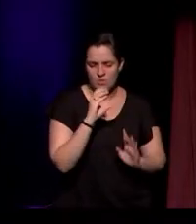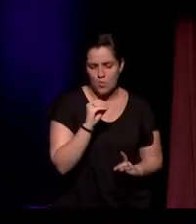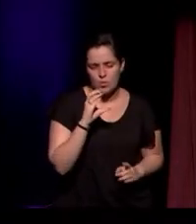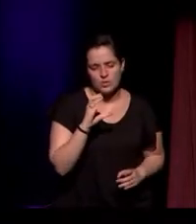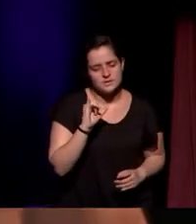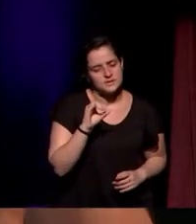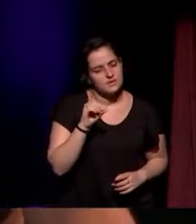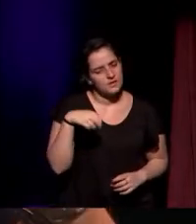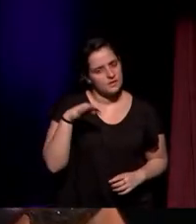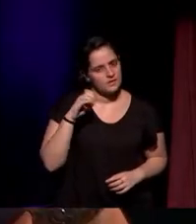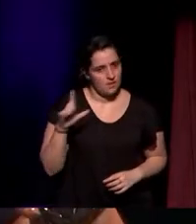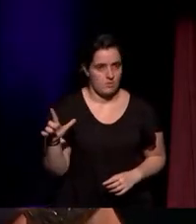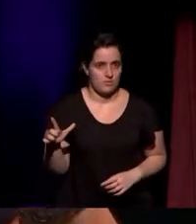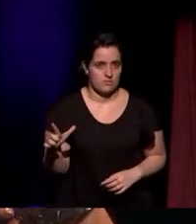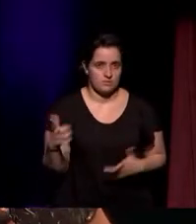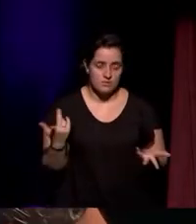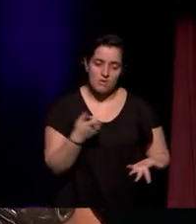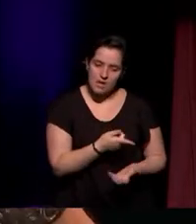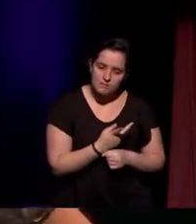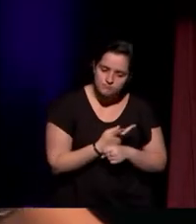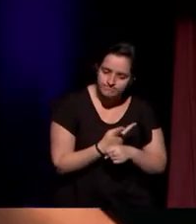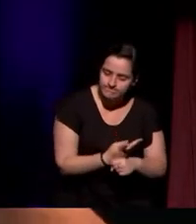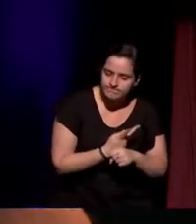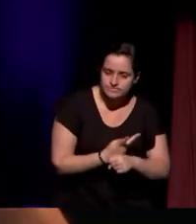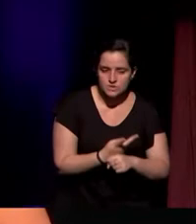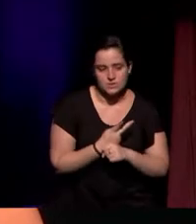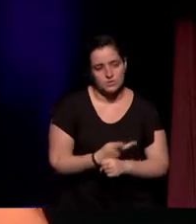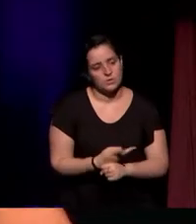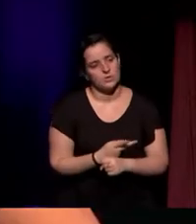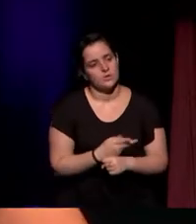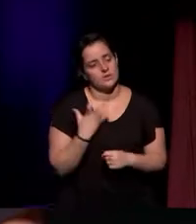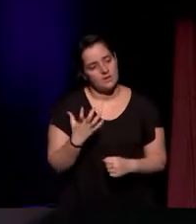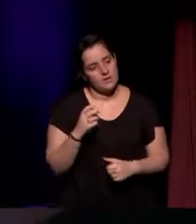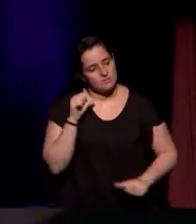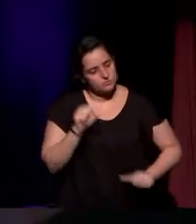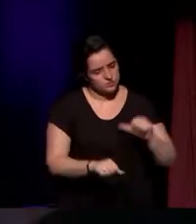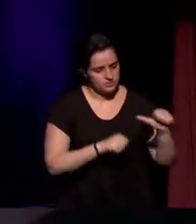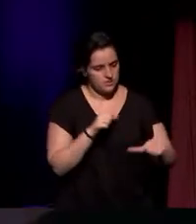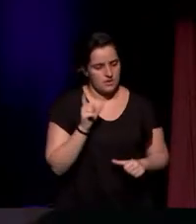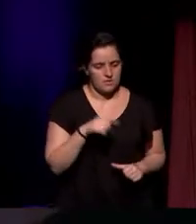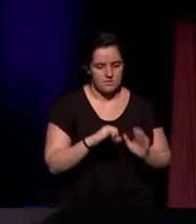so they search at that moment a Westernization of their identity.